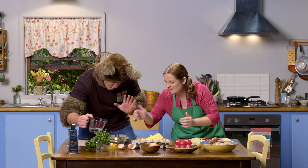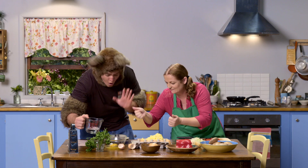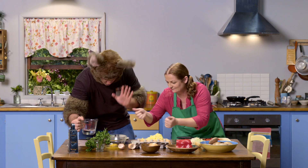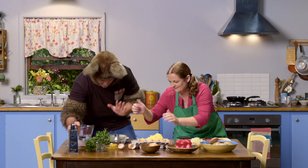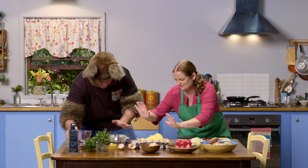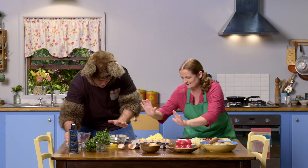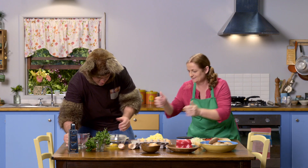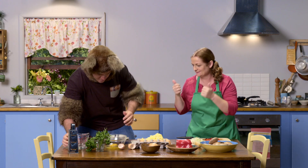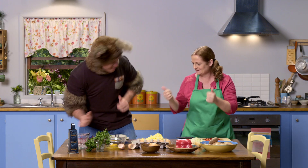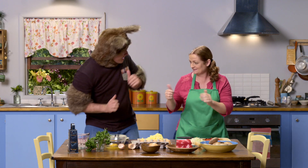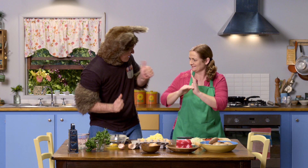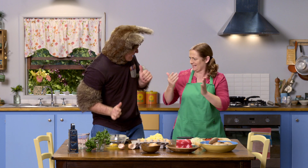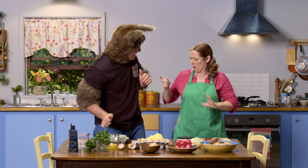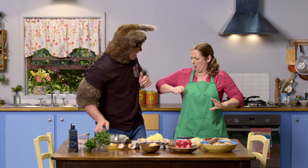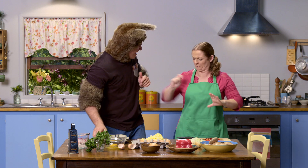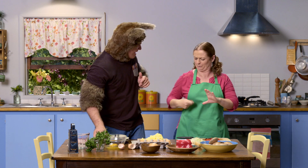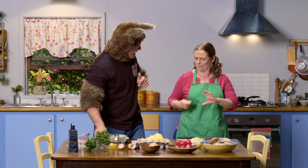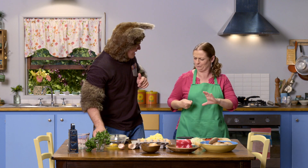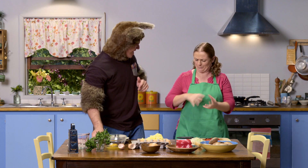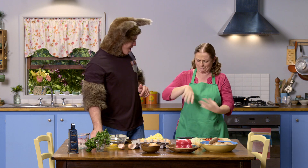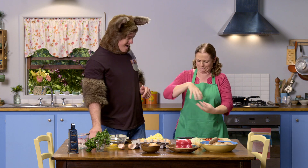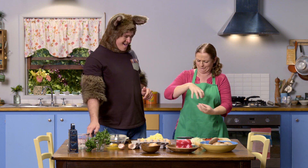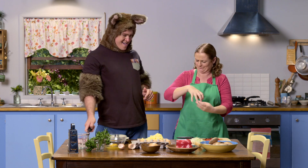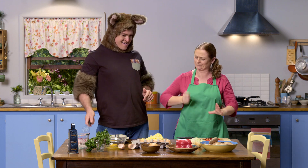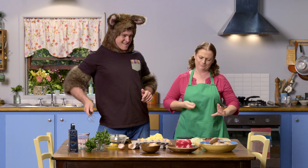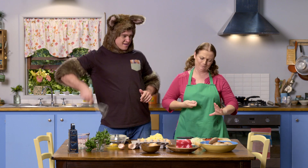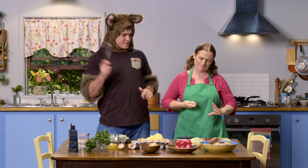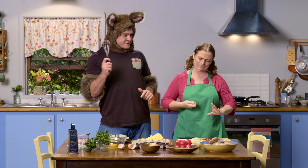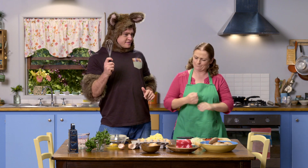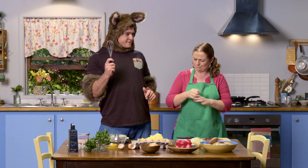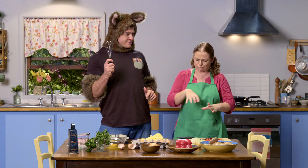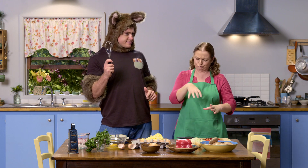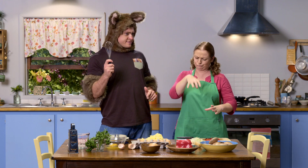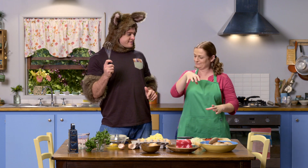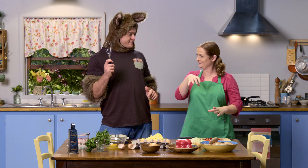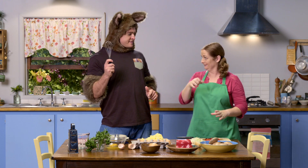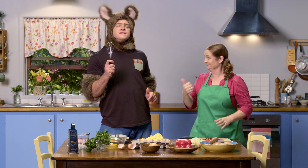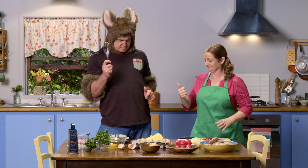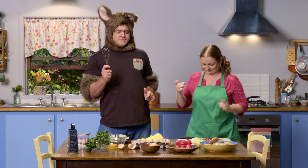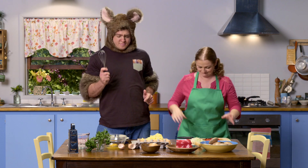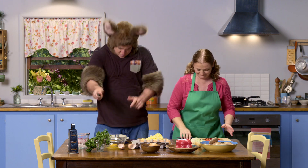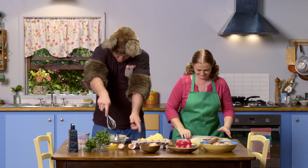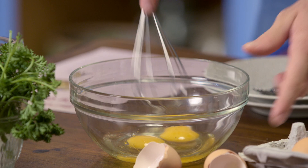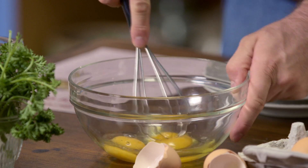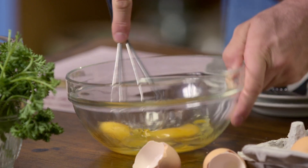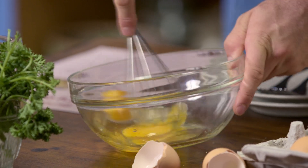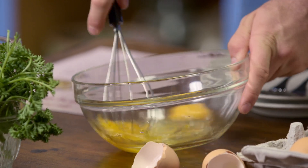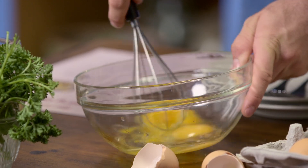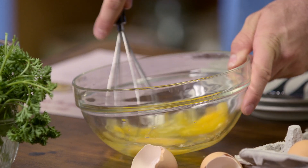That's enough! Yep. Right. Now can you please whisk it into a foamy mixture? Right!